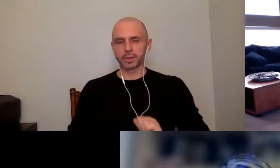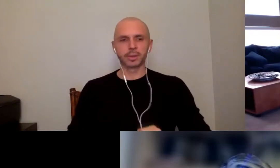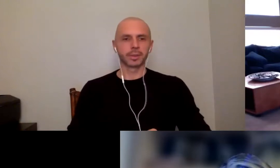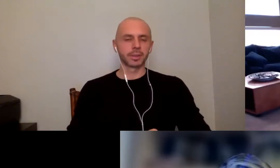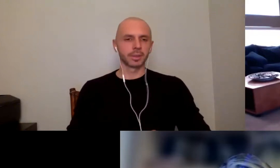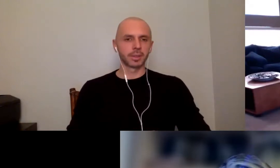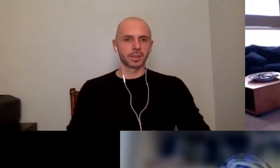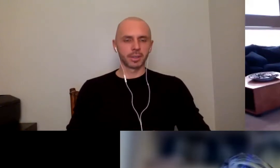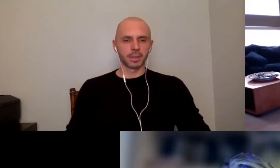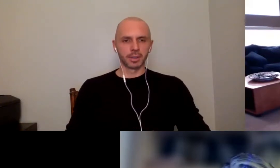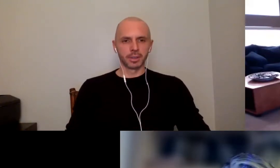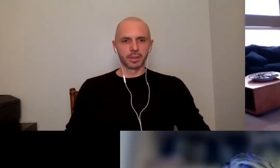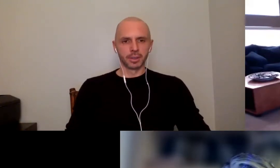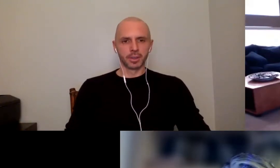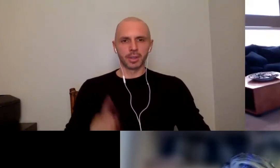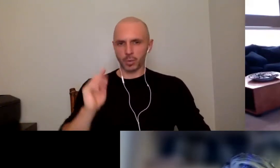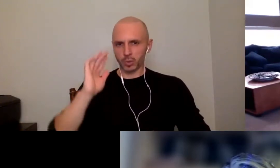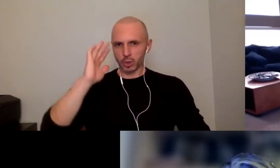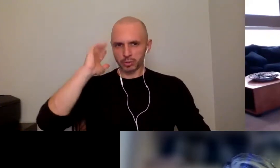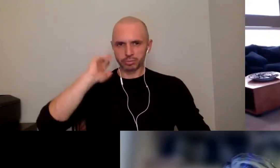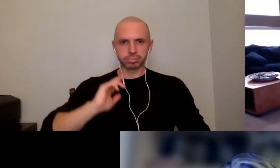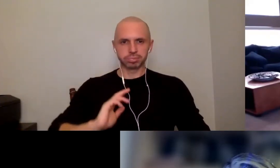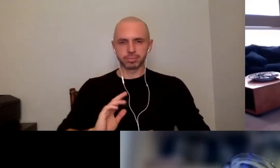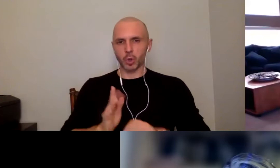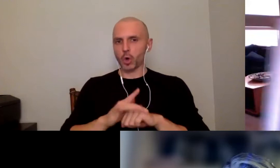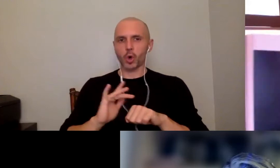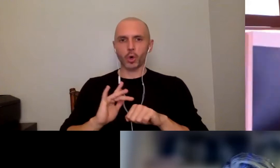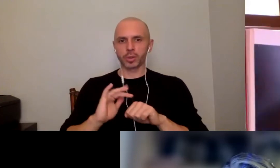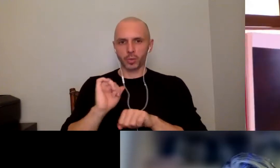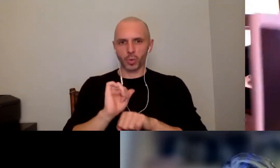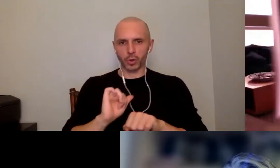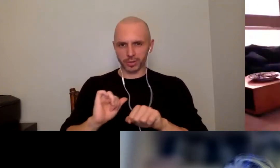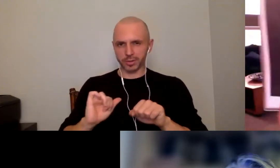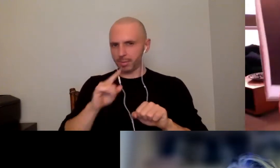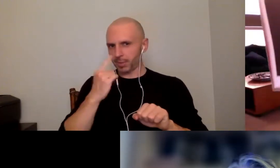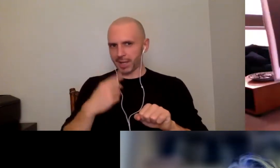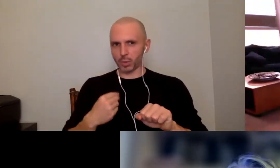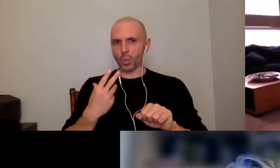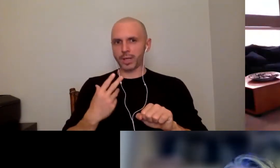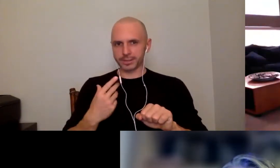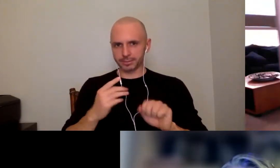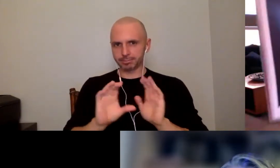especially early black and white works not early early but this was a work that i'm calling Cigar